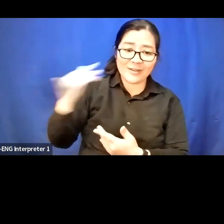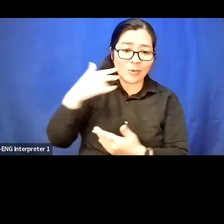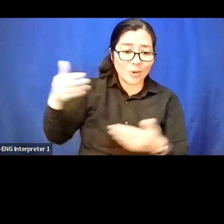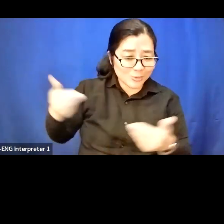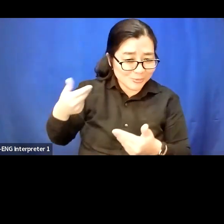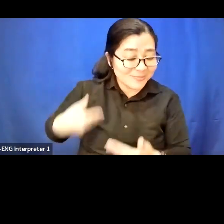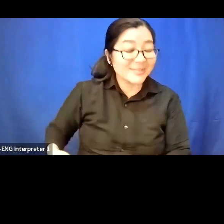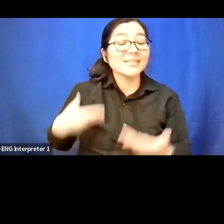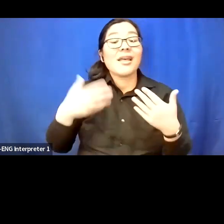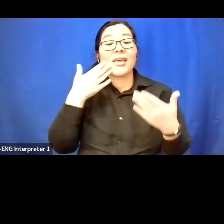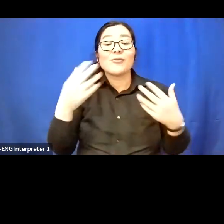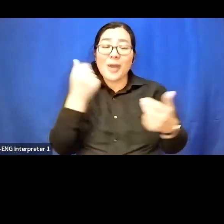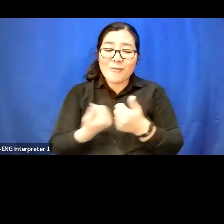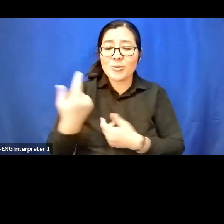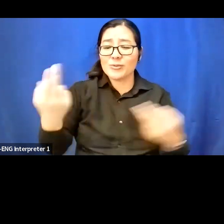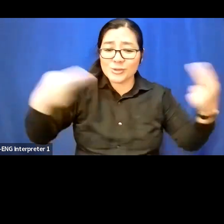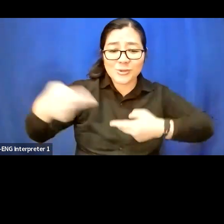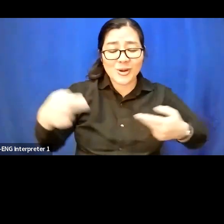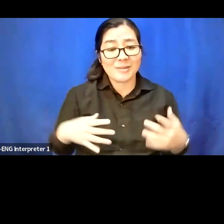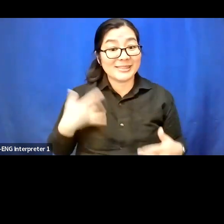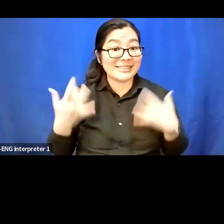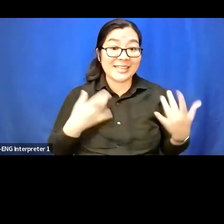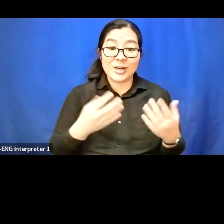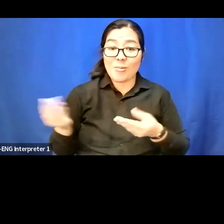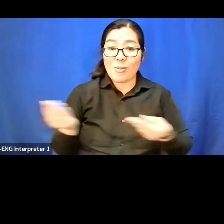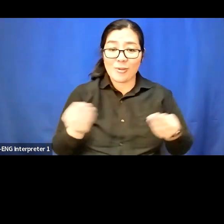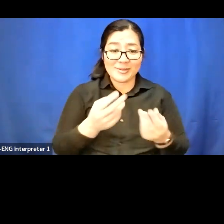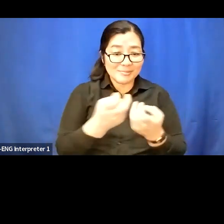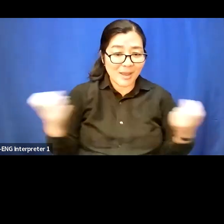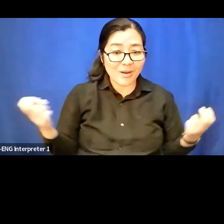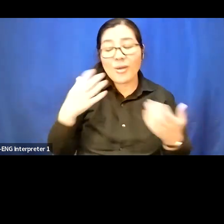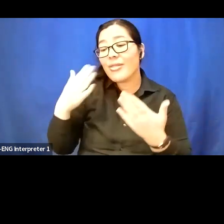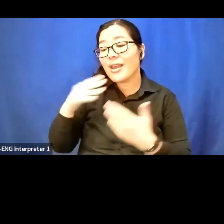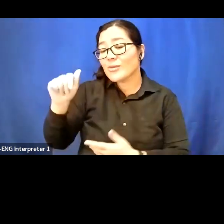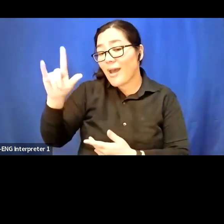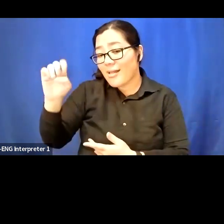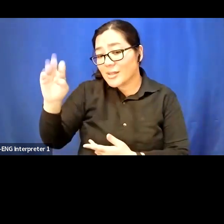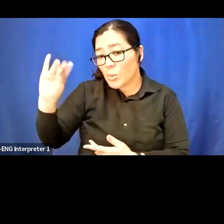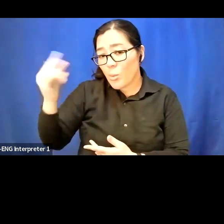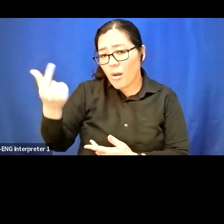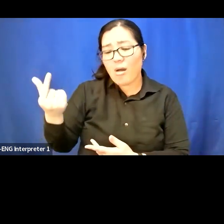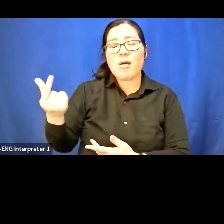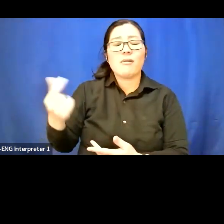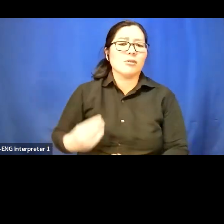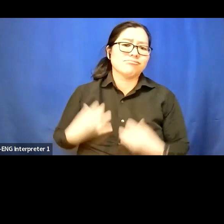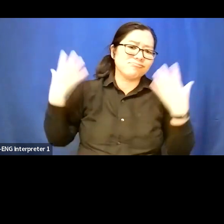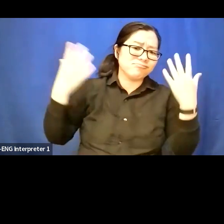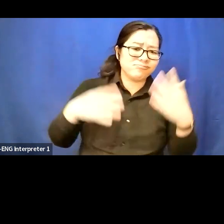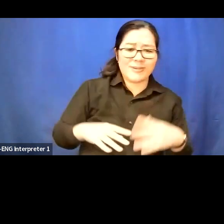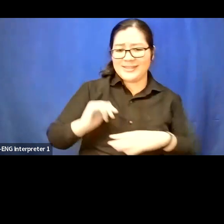I'm really excited to be moderating this panel, and of course, thank you to Alice Wong for inspiring and working to help create this series of events.